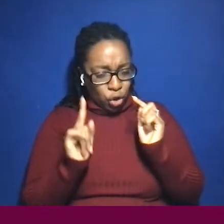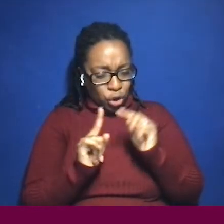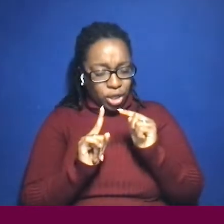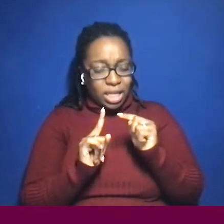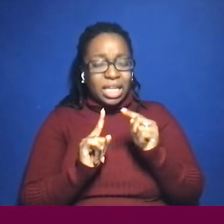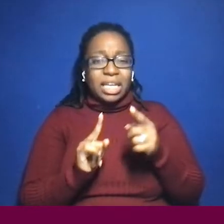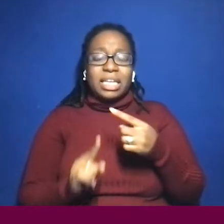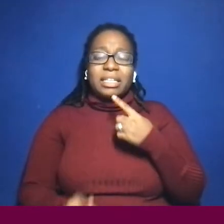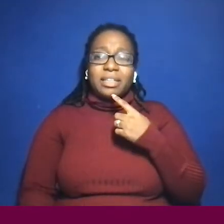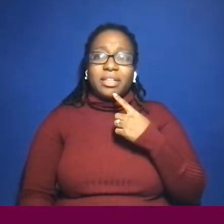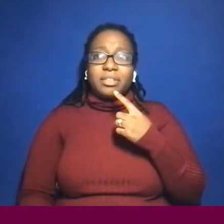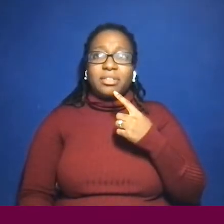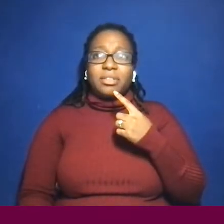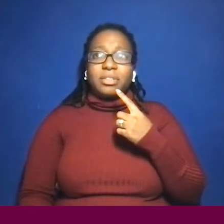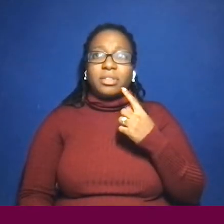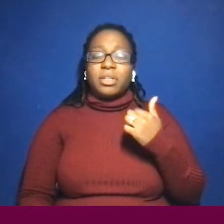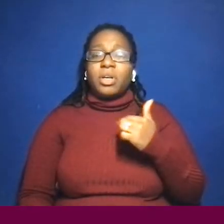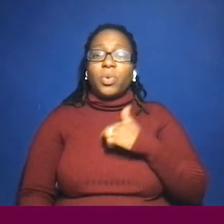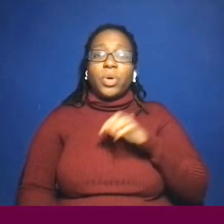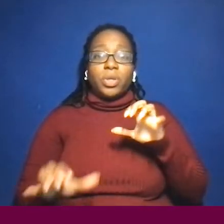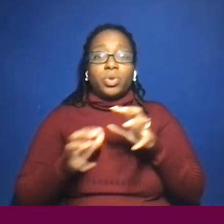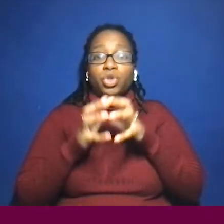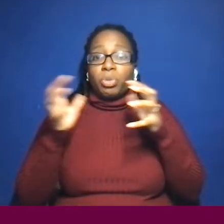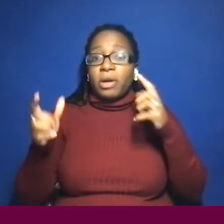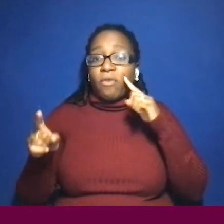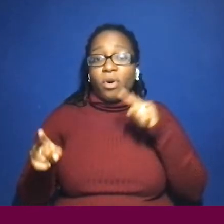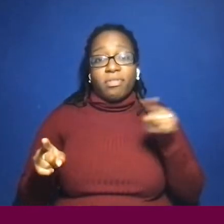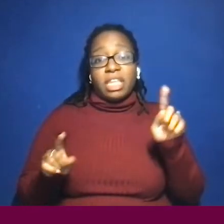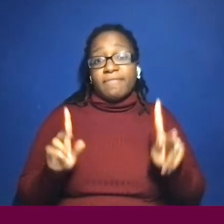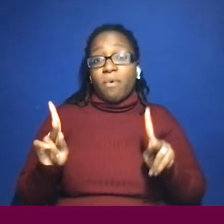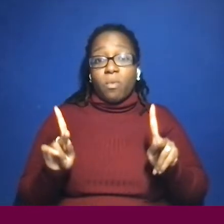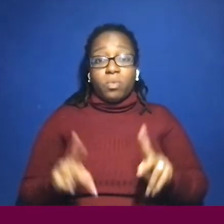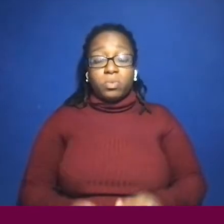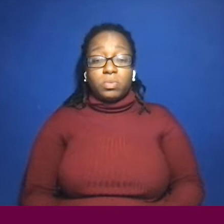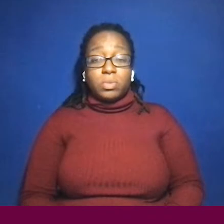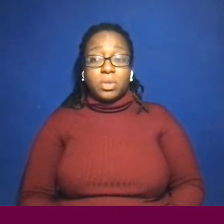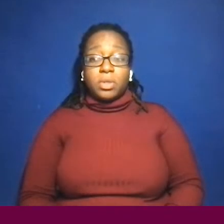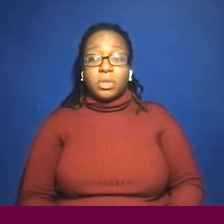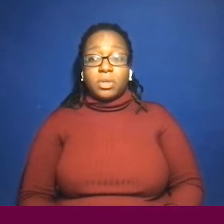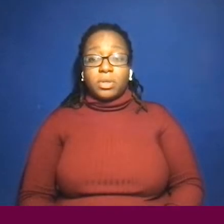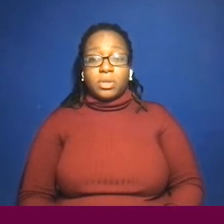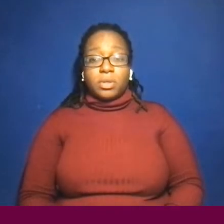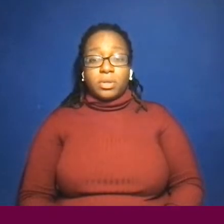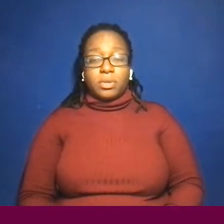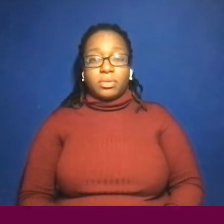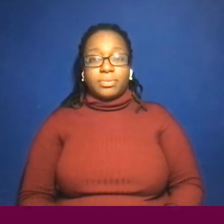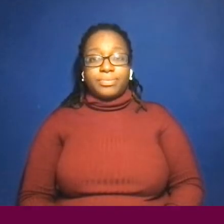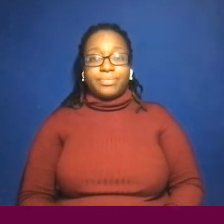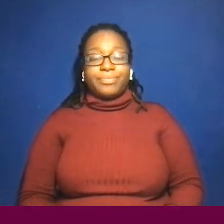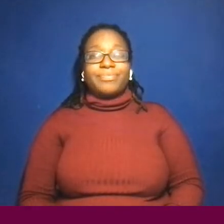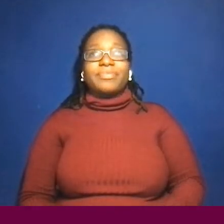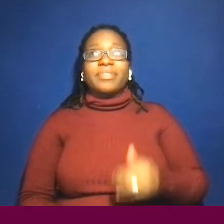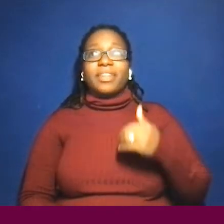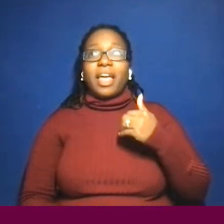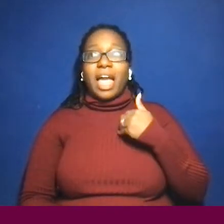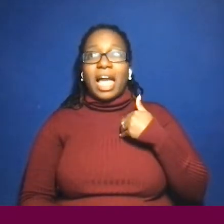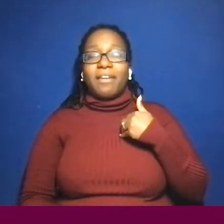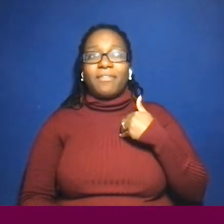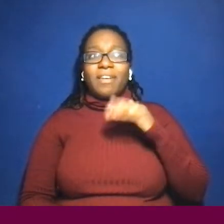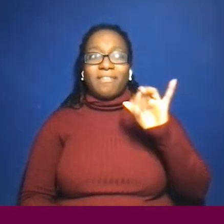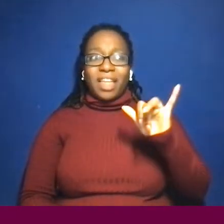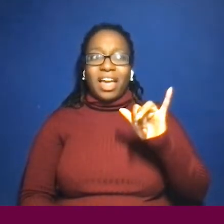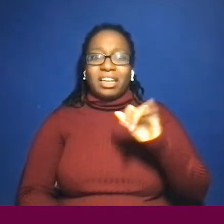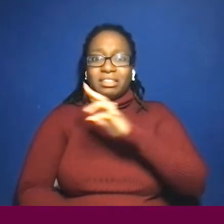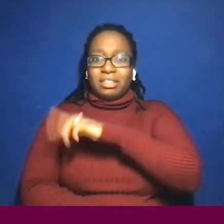like we do too much for these folks. And there was an active tension within that hospital about